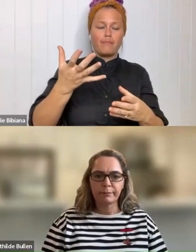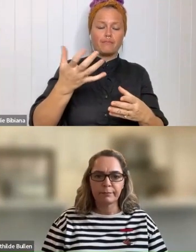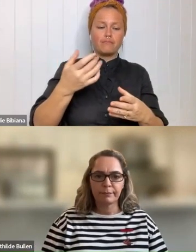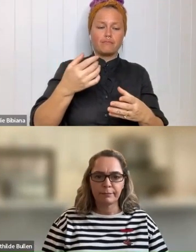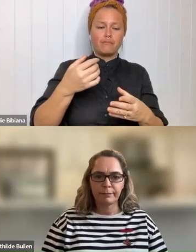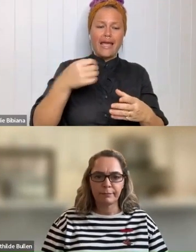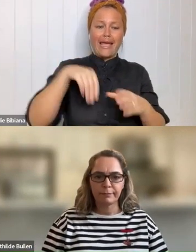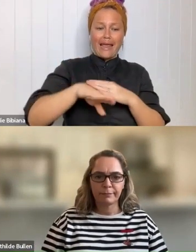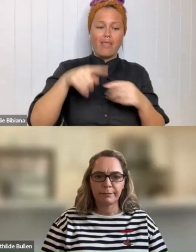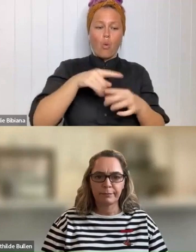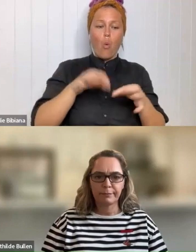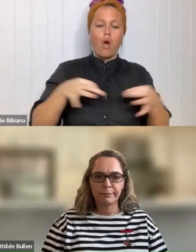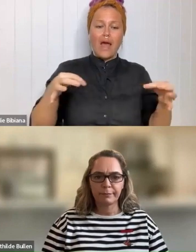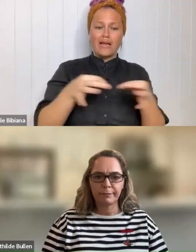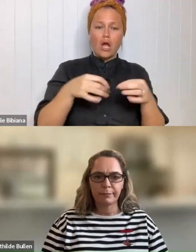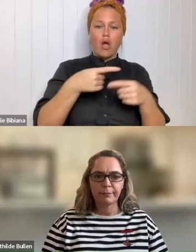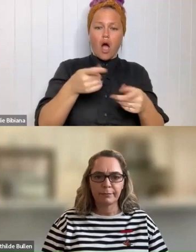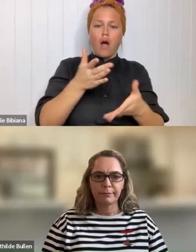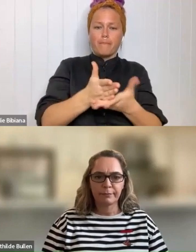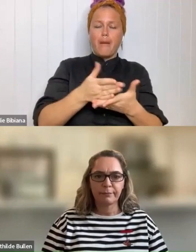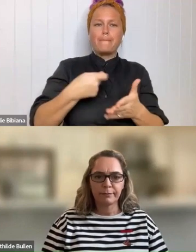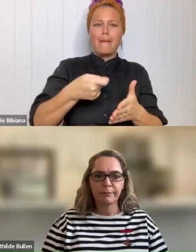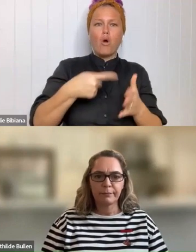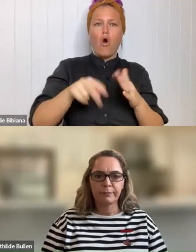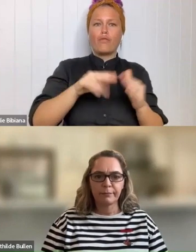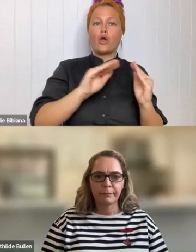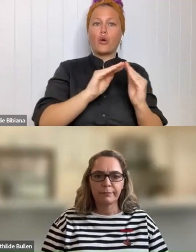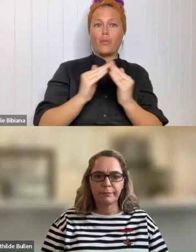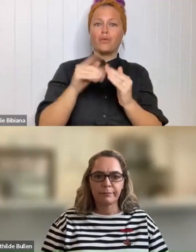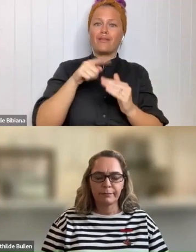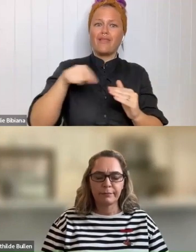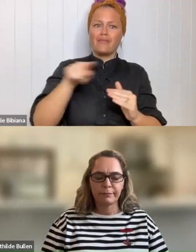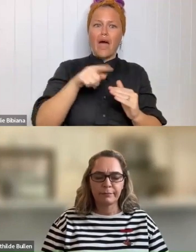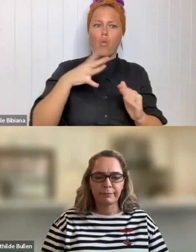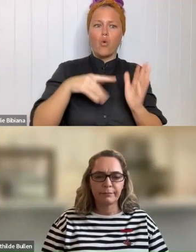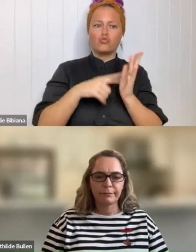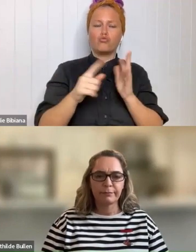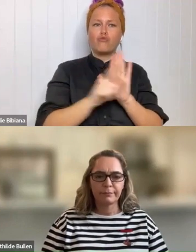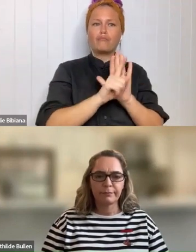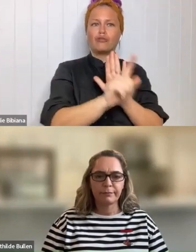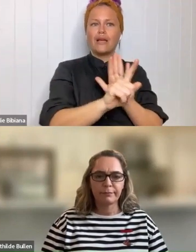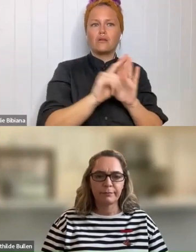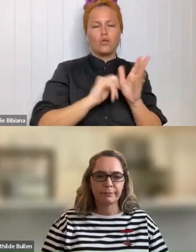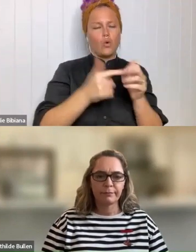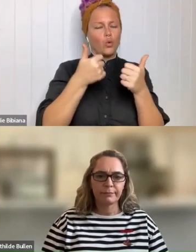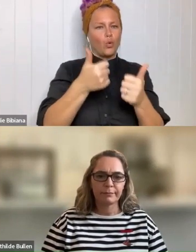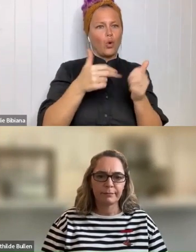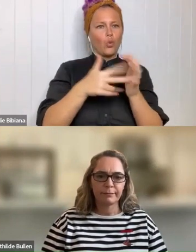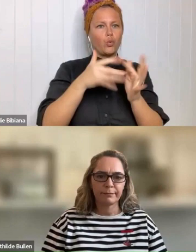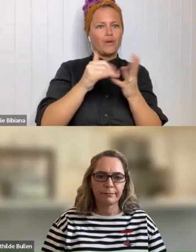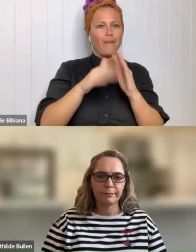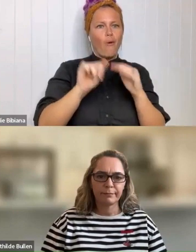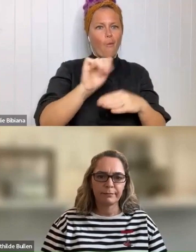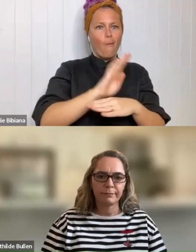actually are members of the communities they seek to represent. So great news about your board comprising 75%, of